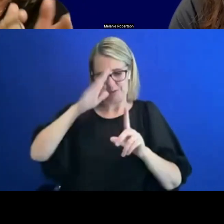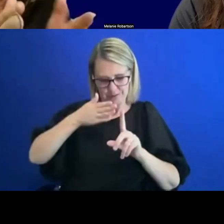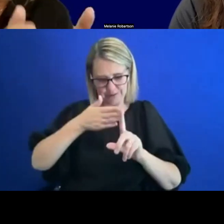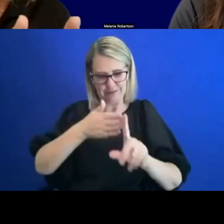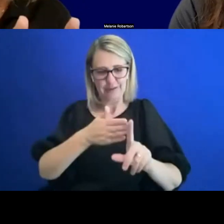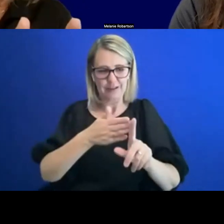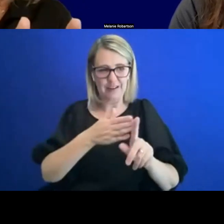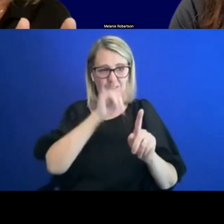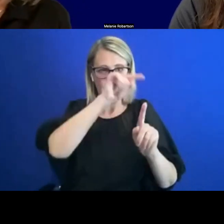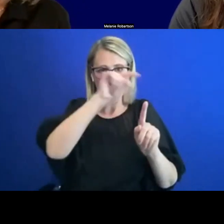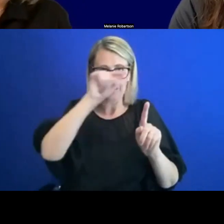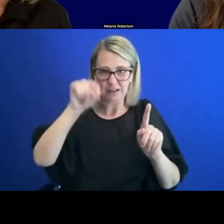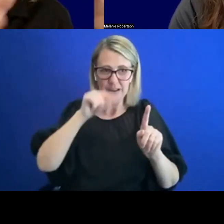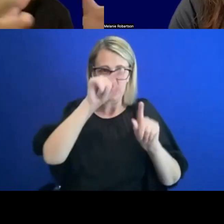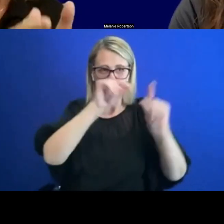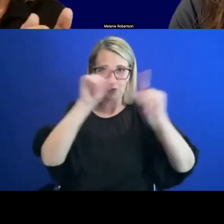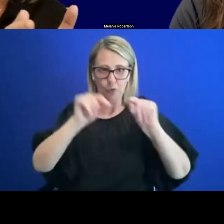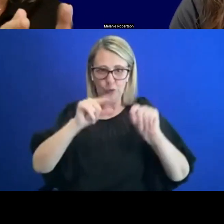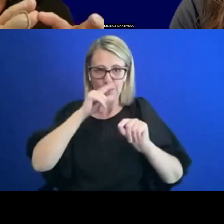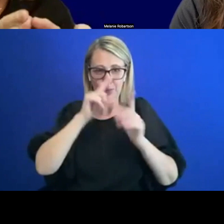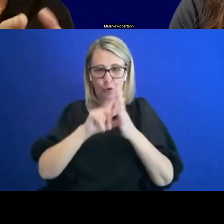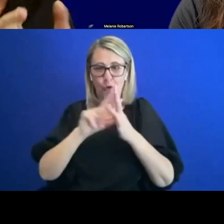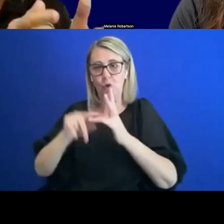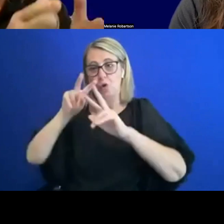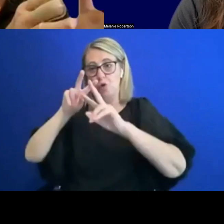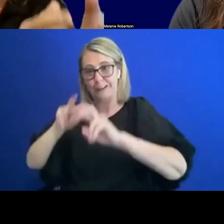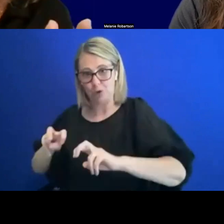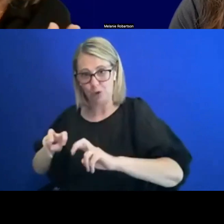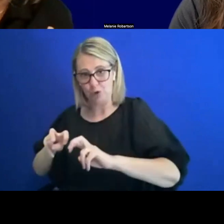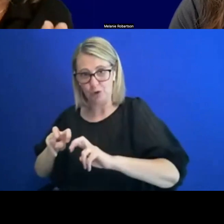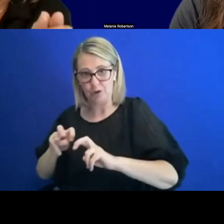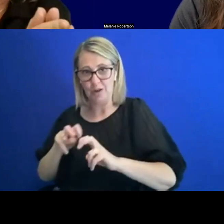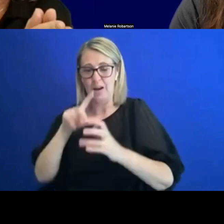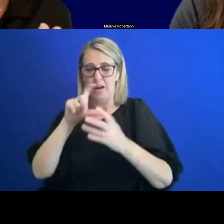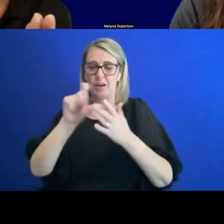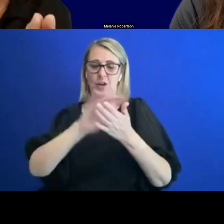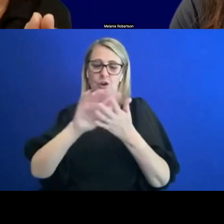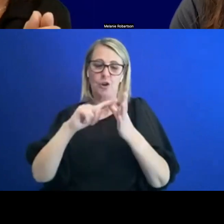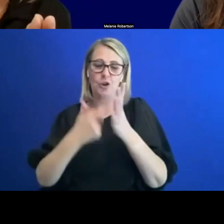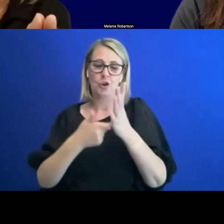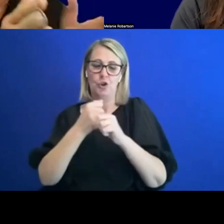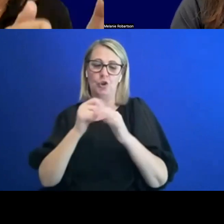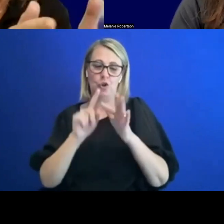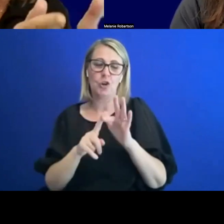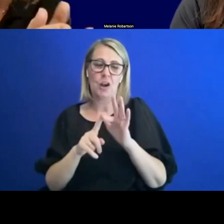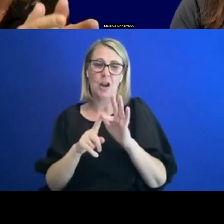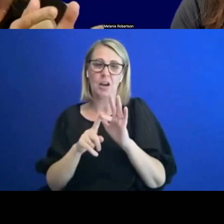that we're choosing to do this research and CHARGE is probably the most obvious one to